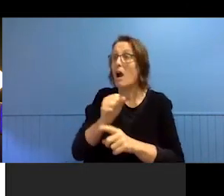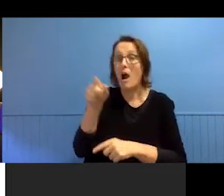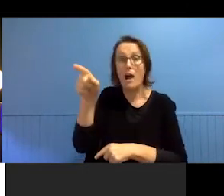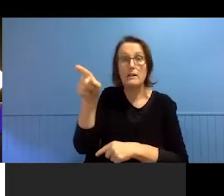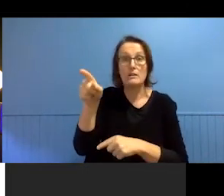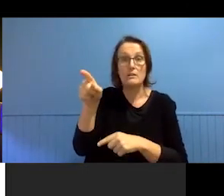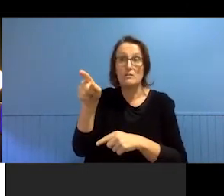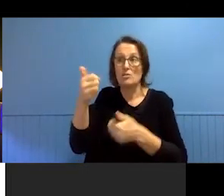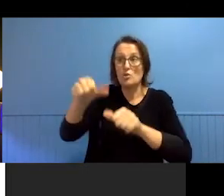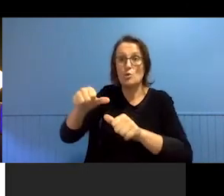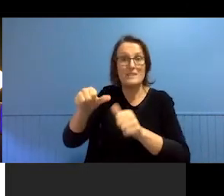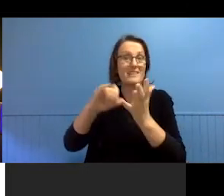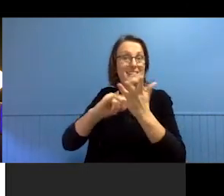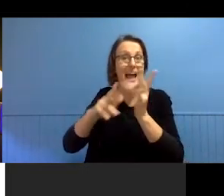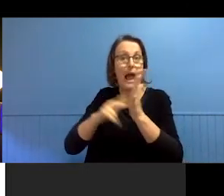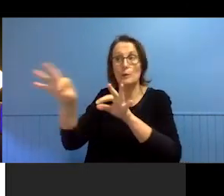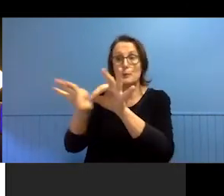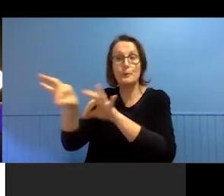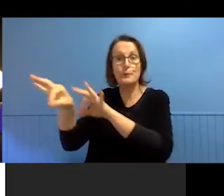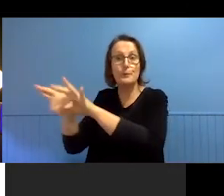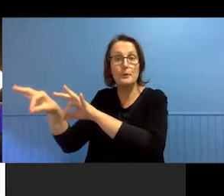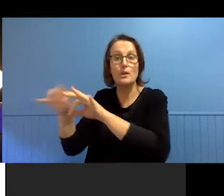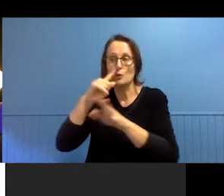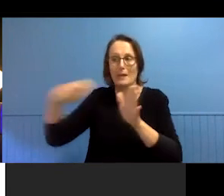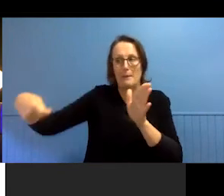can plug this directly into the unit which can transmit the audio